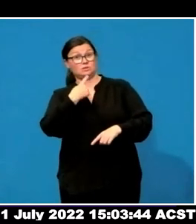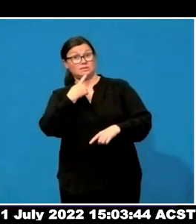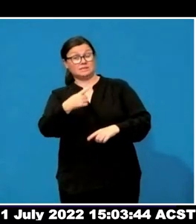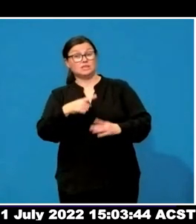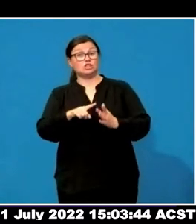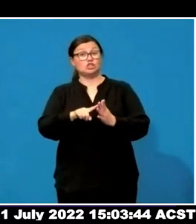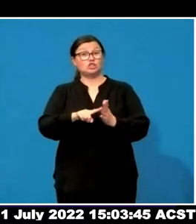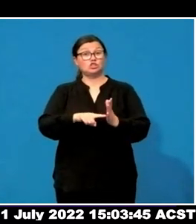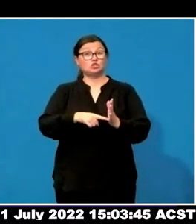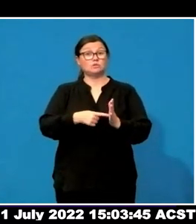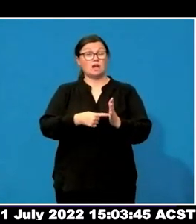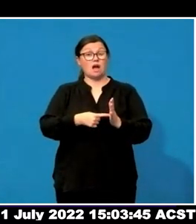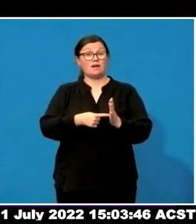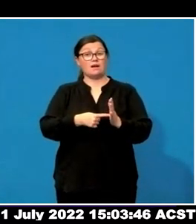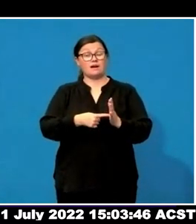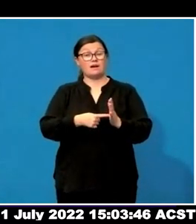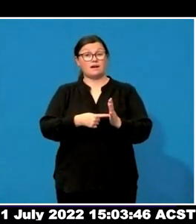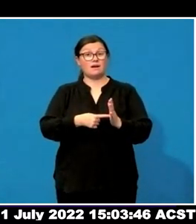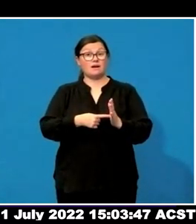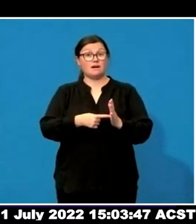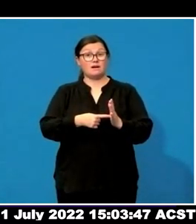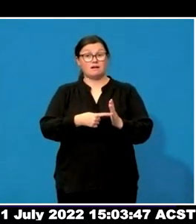that suggest that he has a very full life that he enjoys.